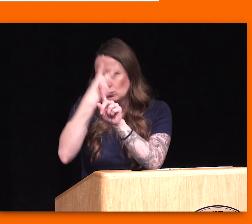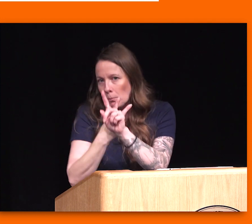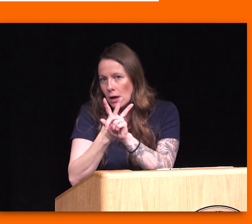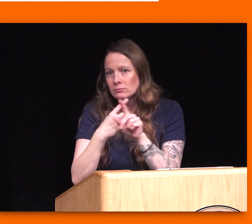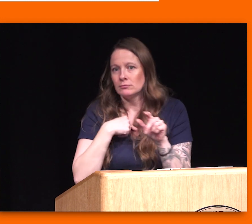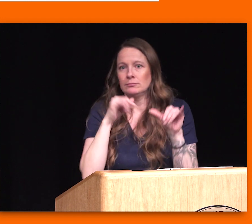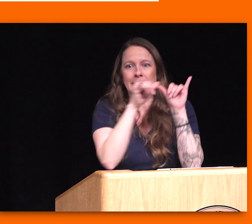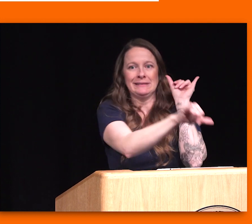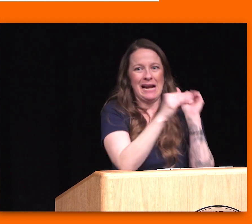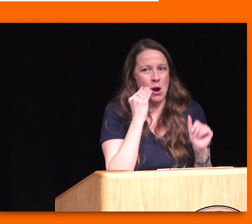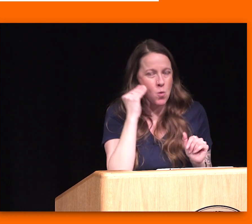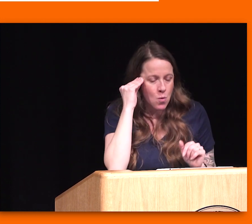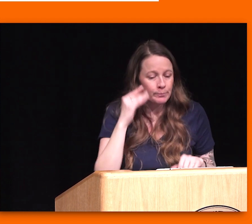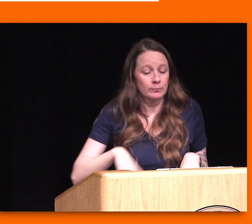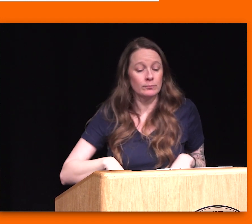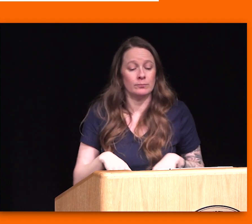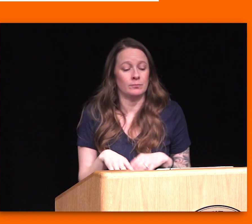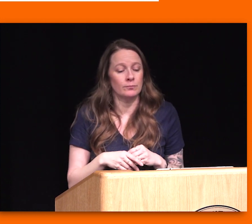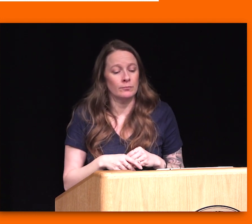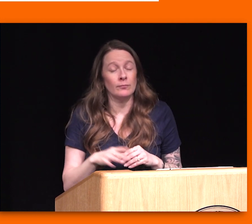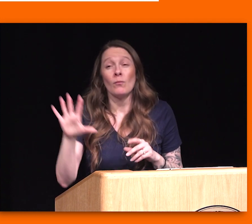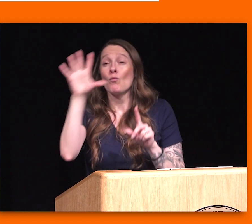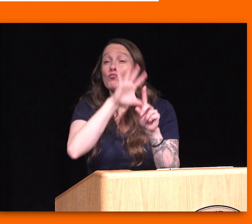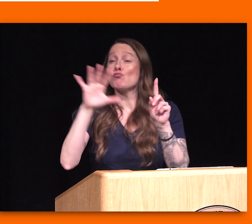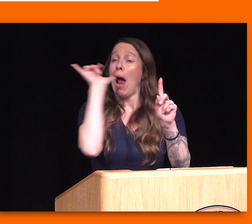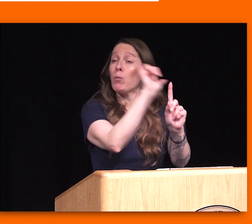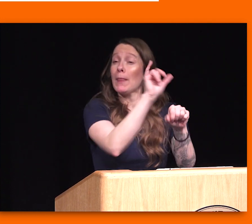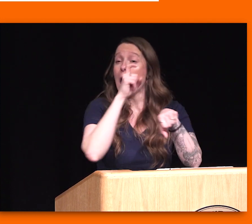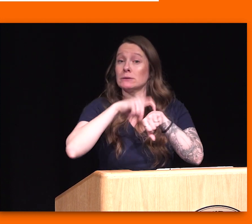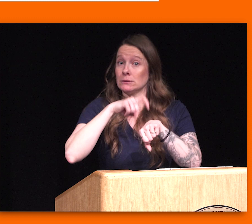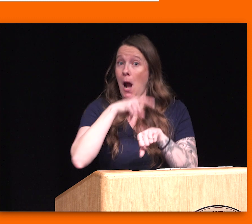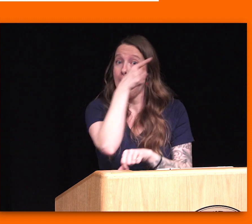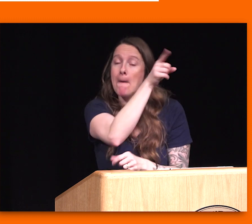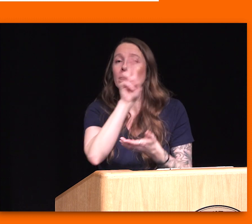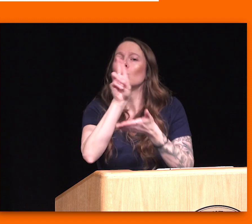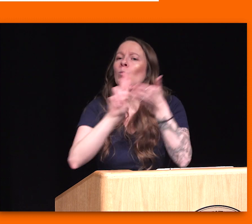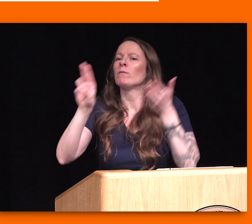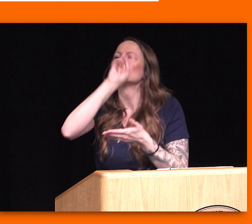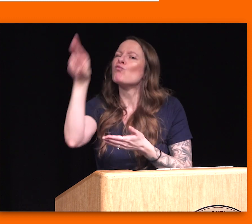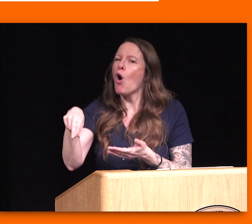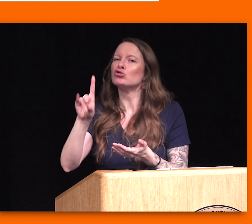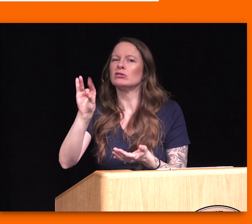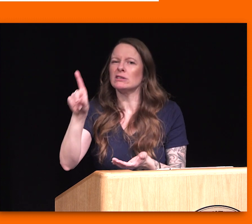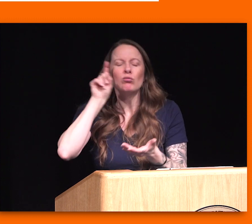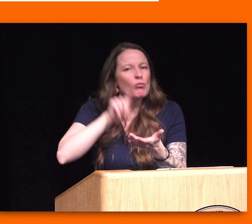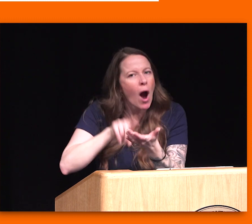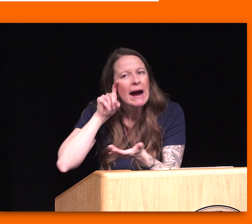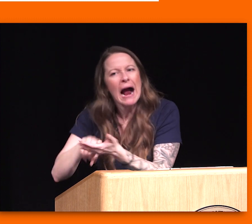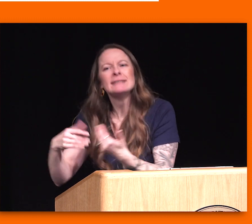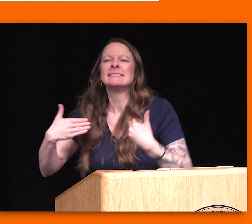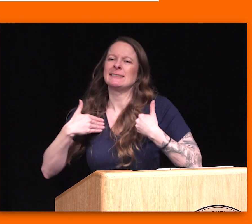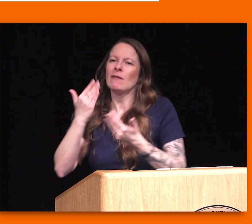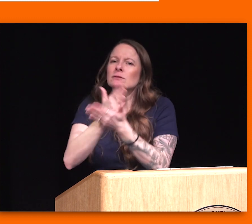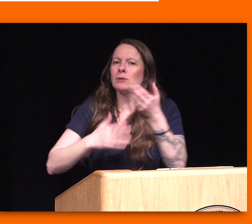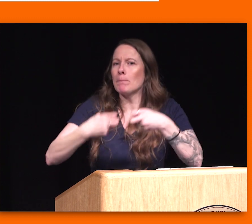So, my research had to completely stop for two months while I stayed at home. And during that time, the U of R recognized